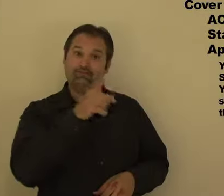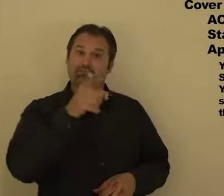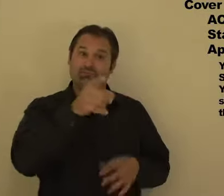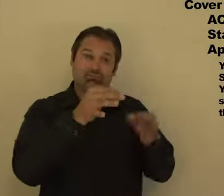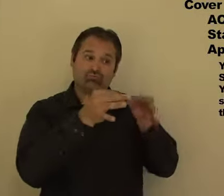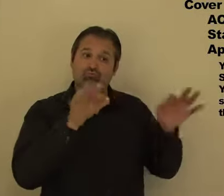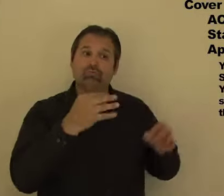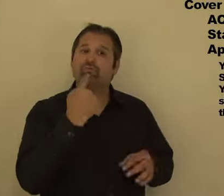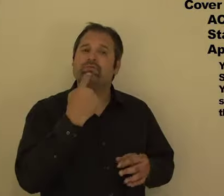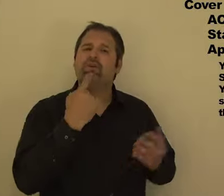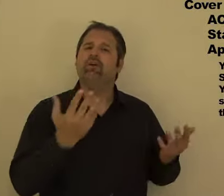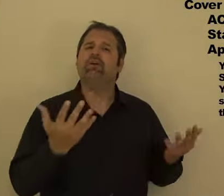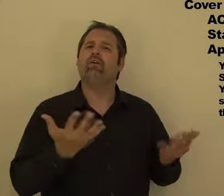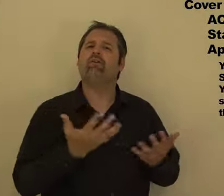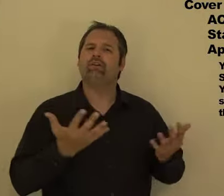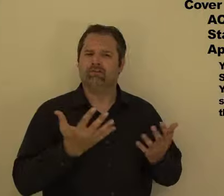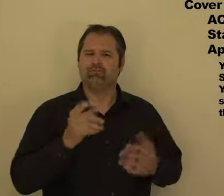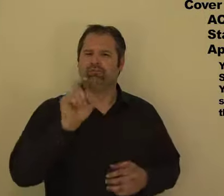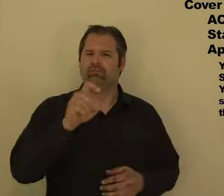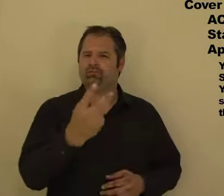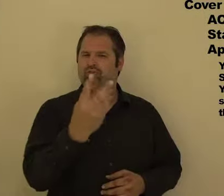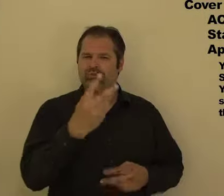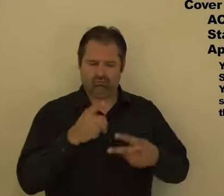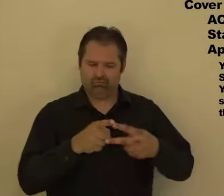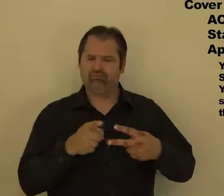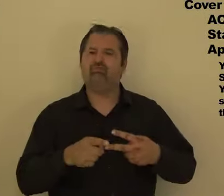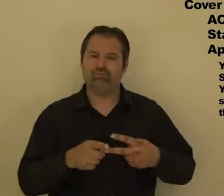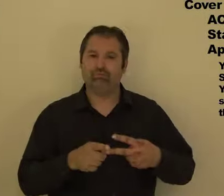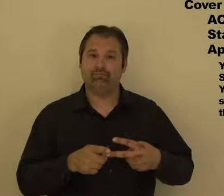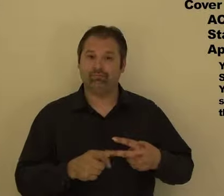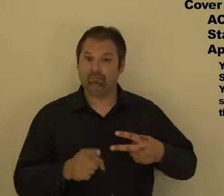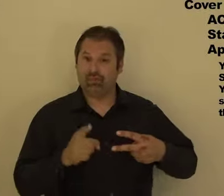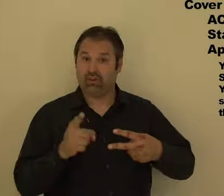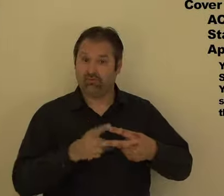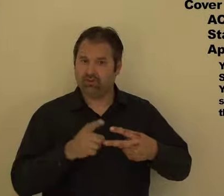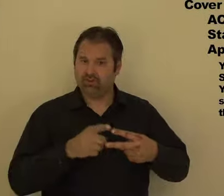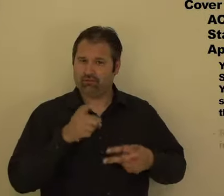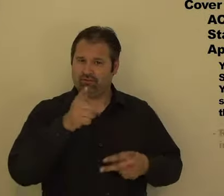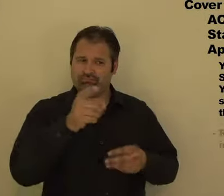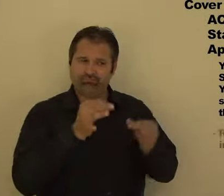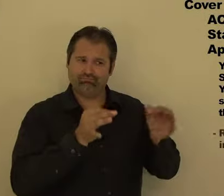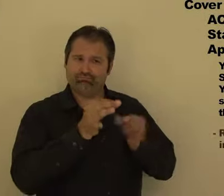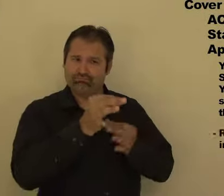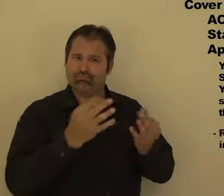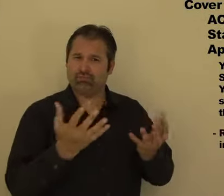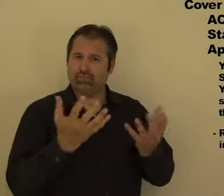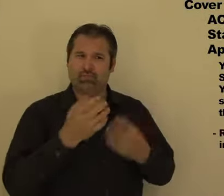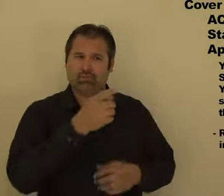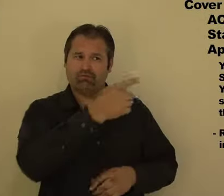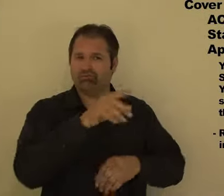a personal interview; and, it is important to inform